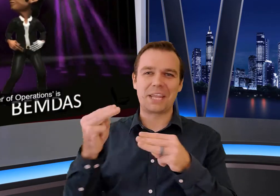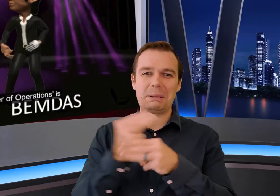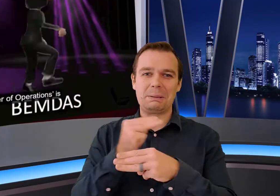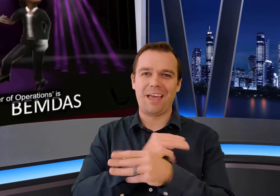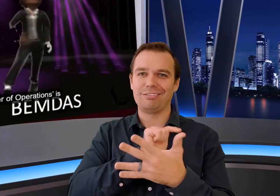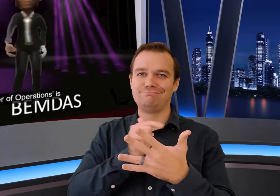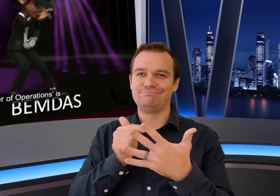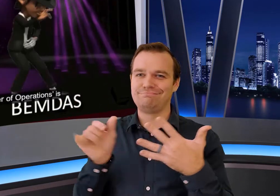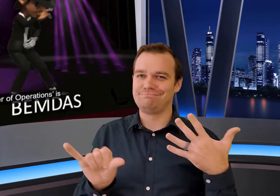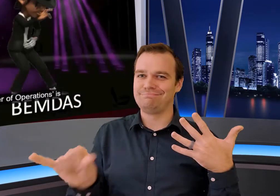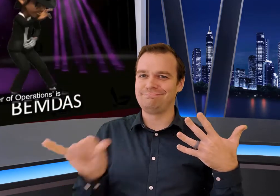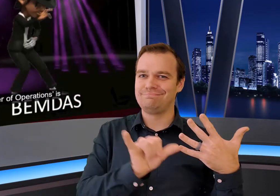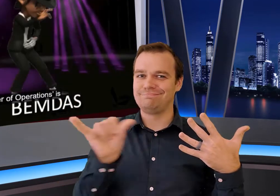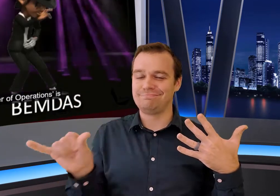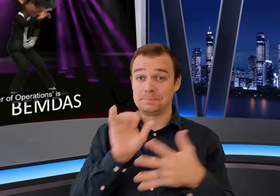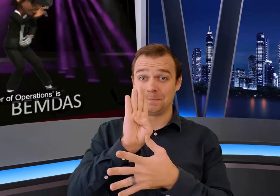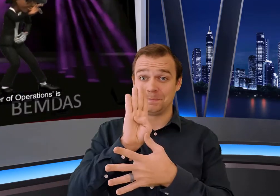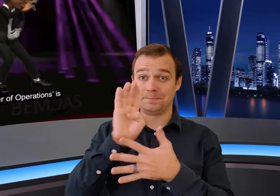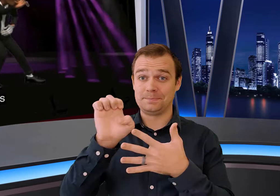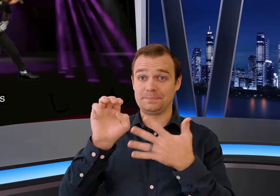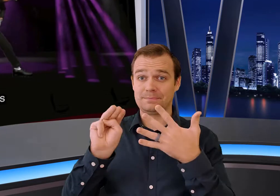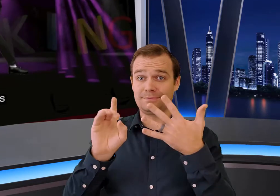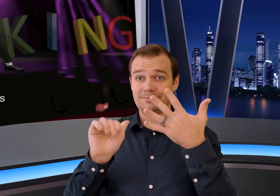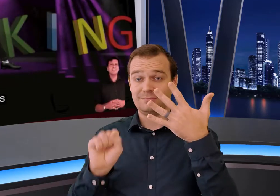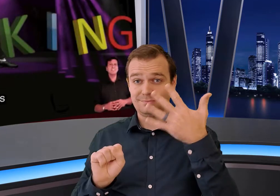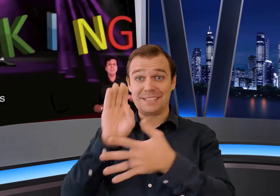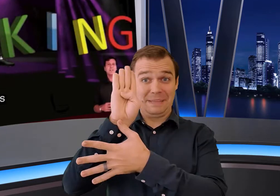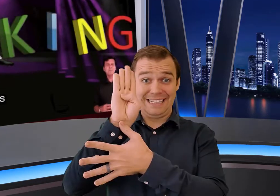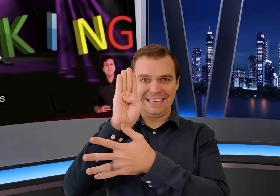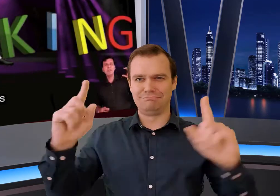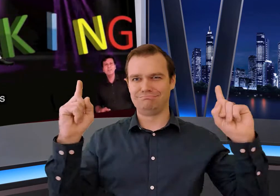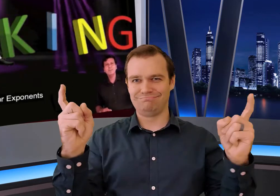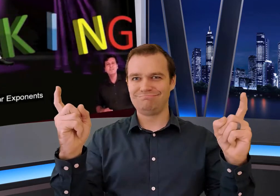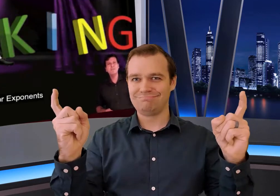And I just told you what ‘Order of Operations’ is BEMDAS